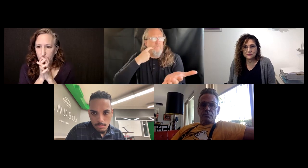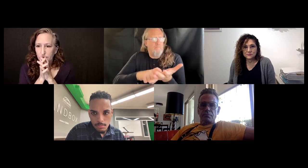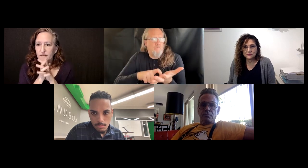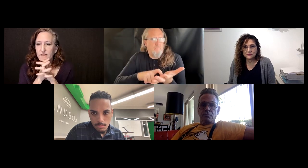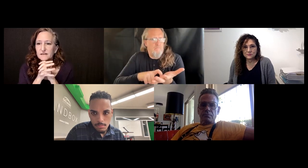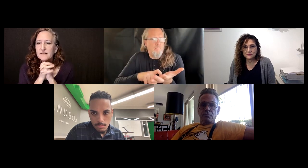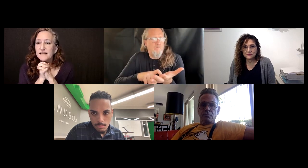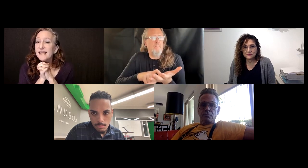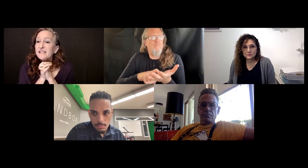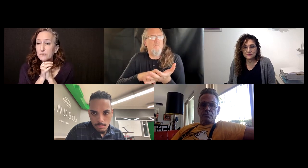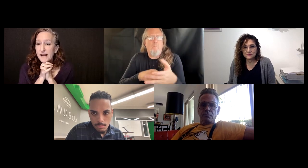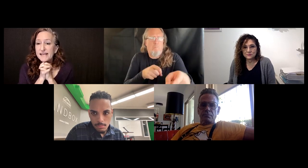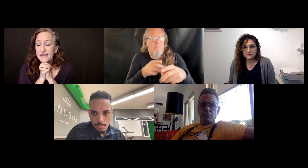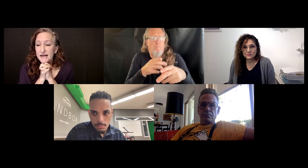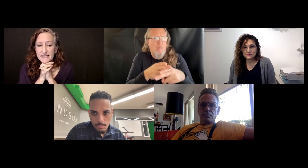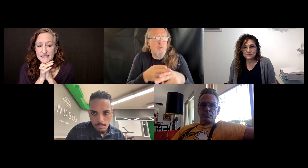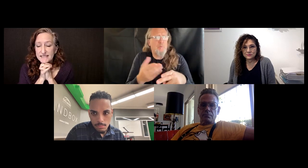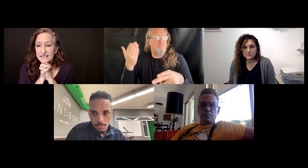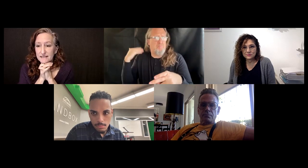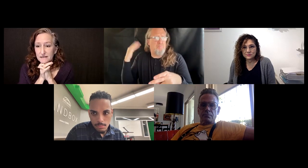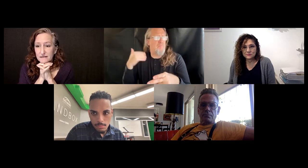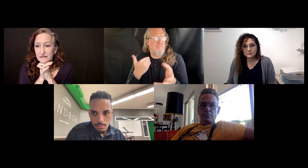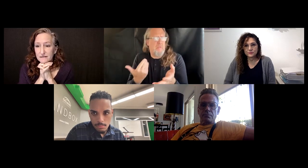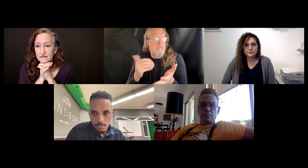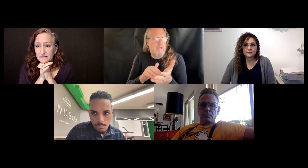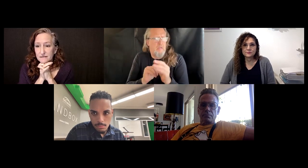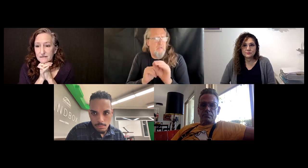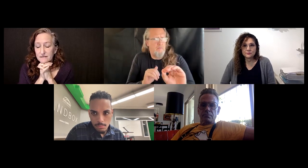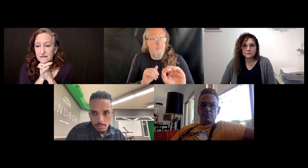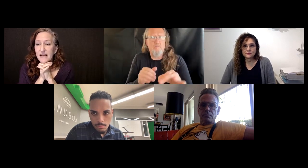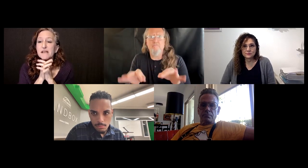I'd like to recognize I mentioned this in my first presentation, but I'm gonna mention it again.